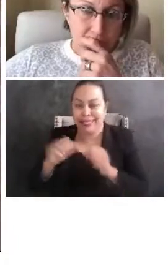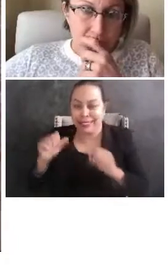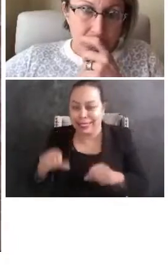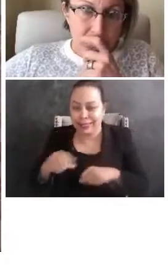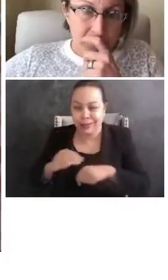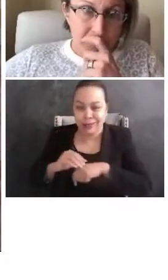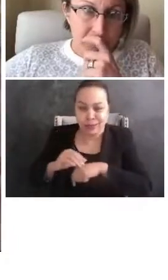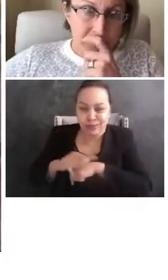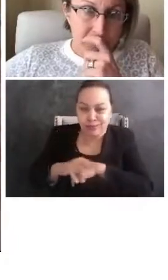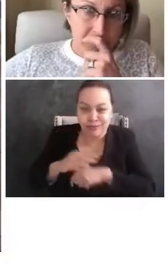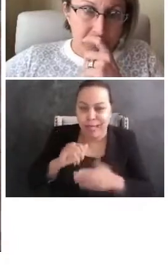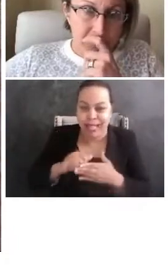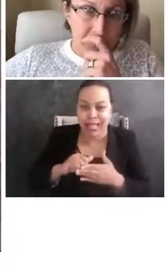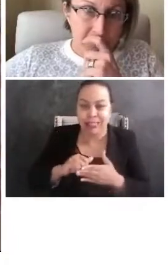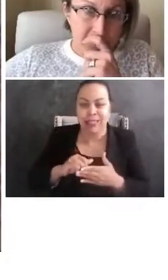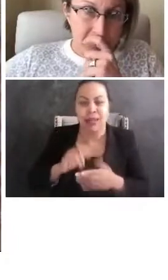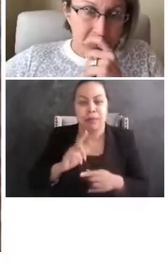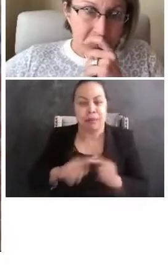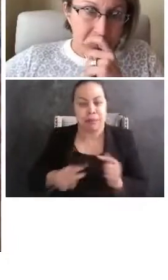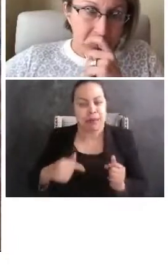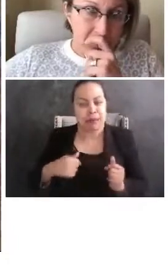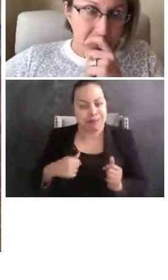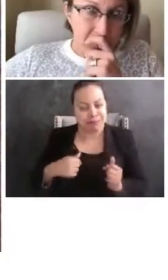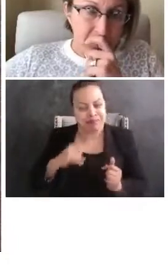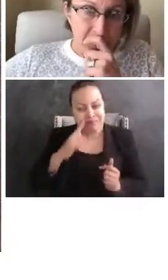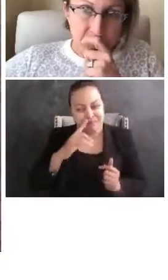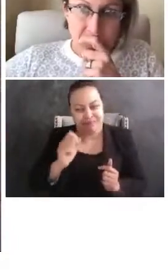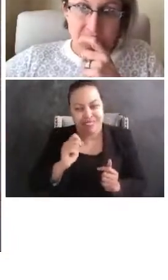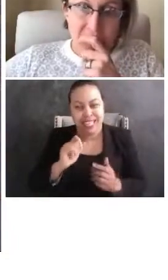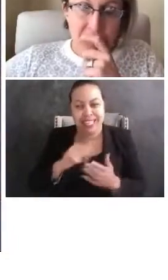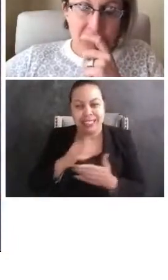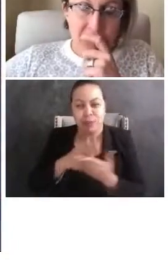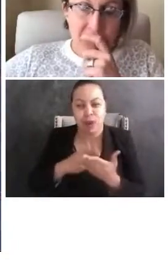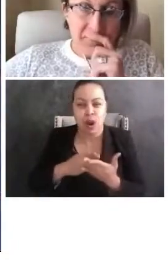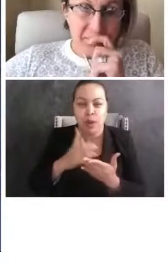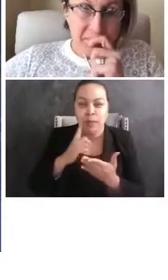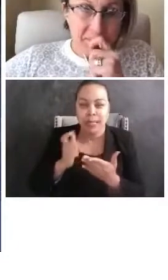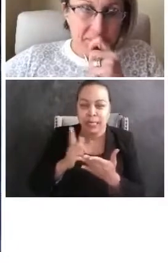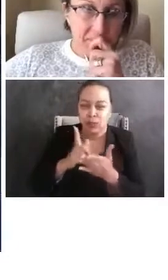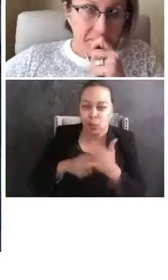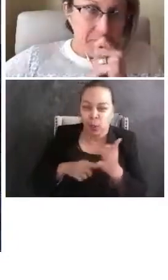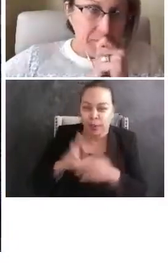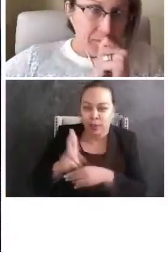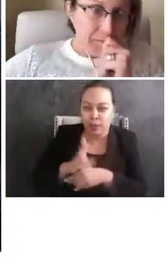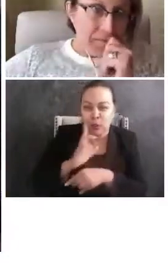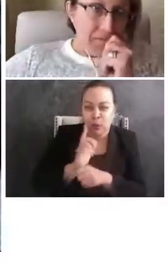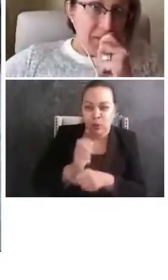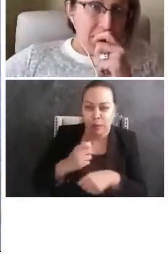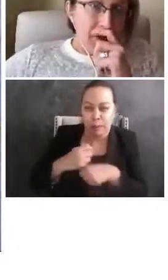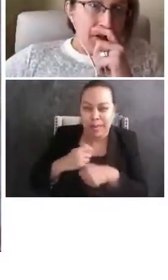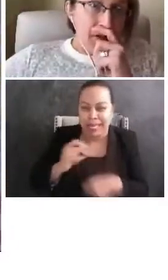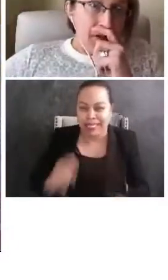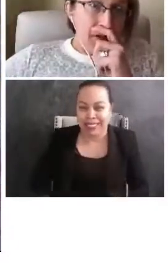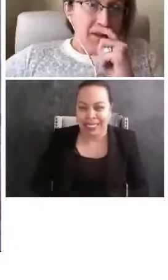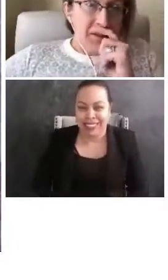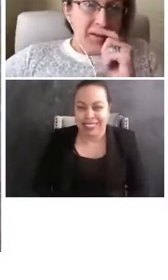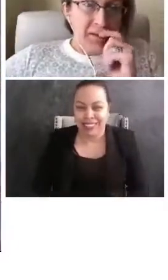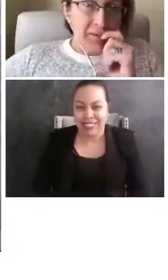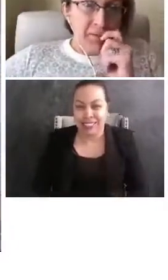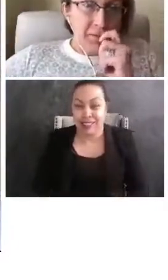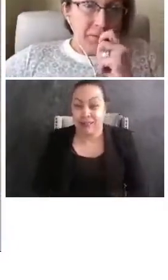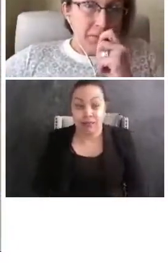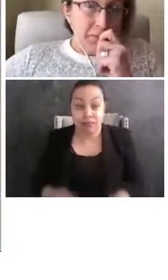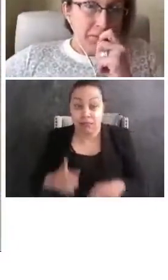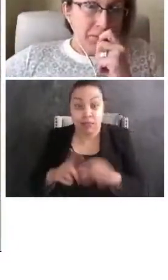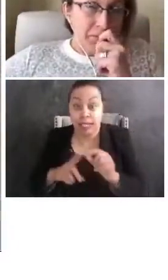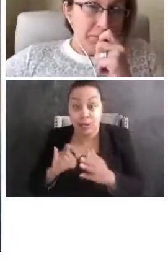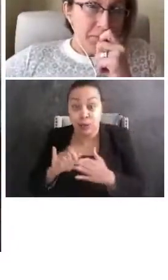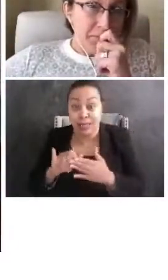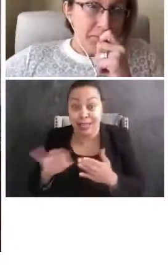I found intriguing what this work is made on.